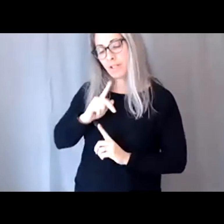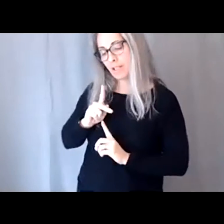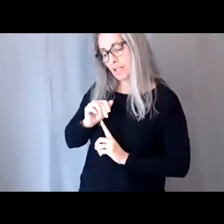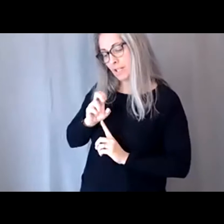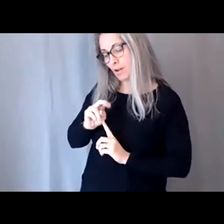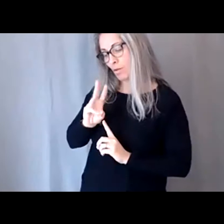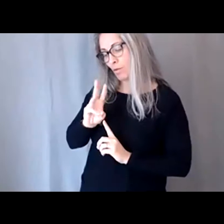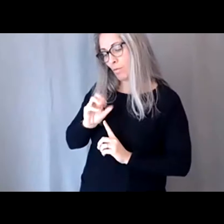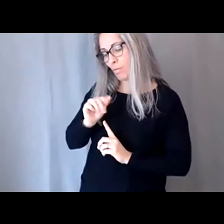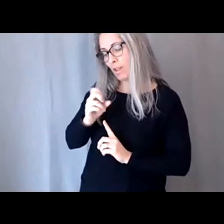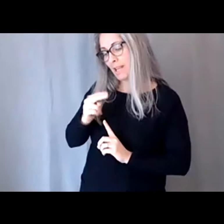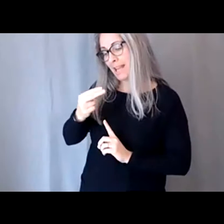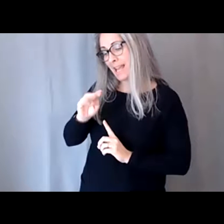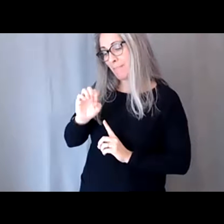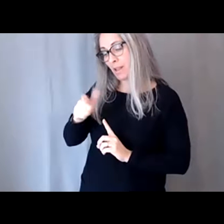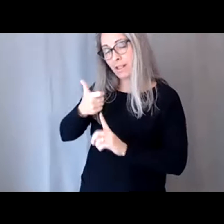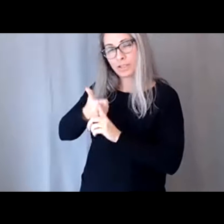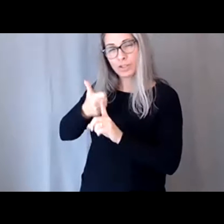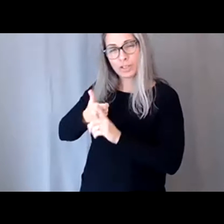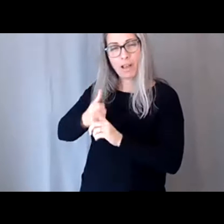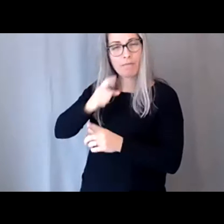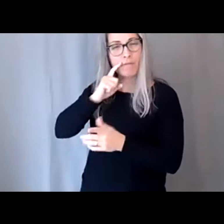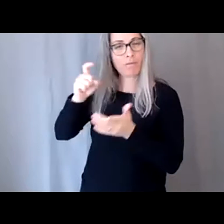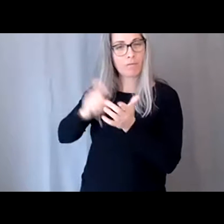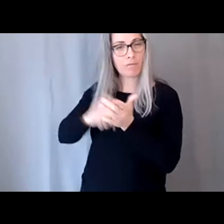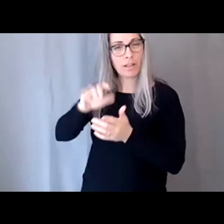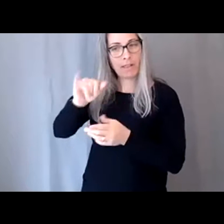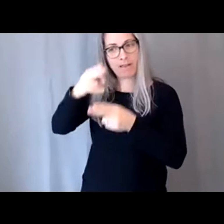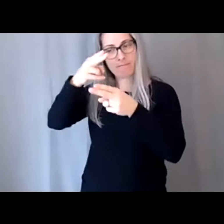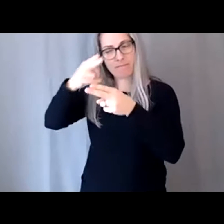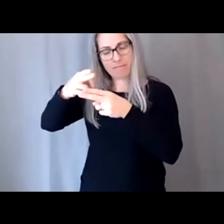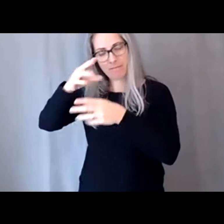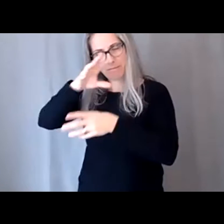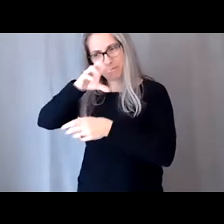observation about the representation and I’ve been focused on personal